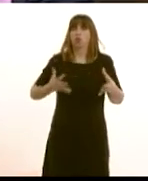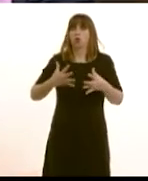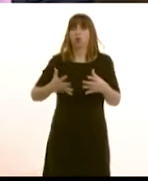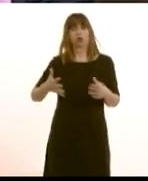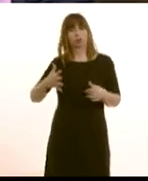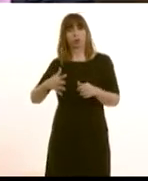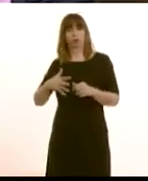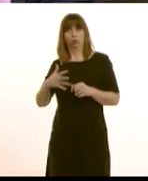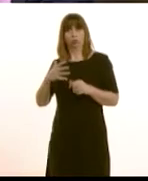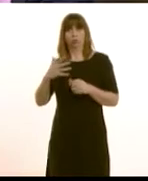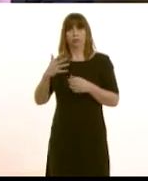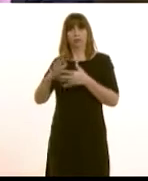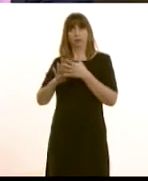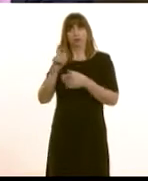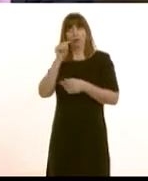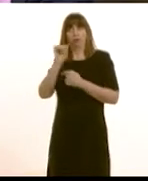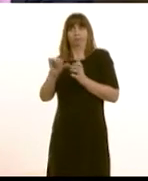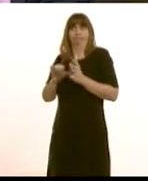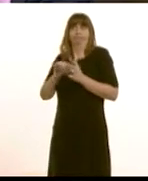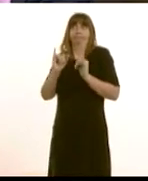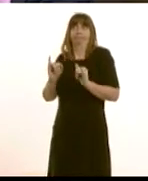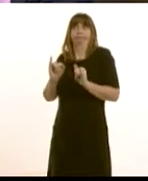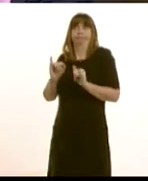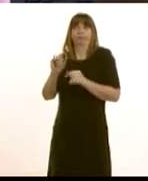which themselves, as the Member will know, are controversial in many parts of Wales.